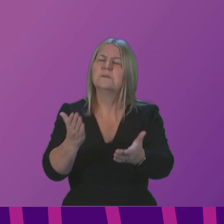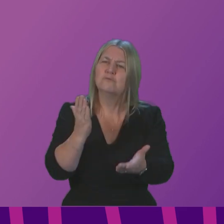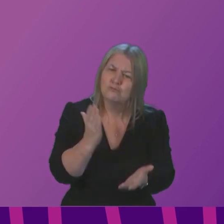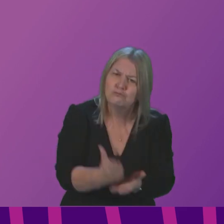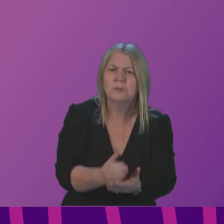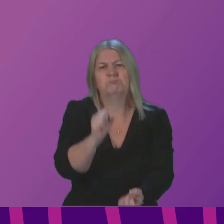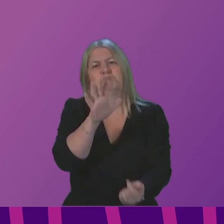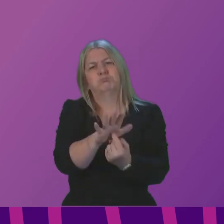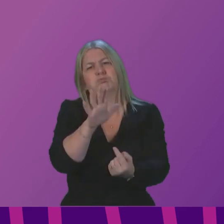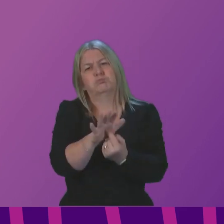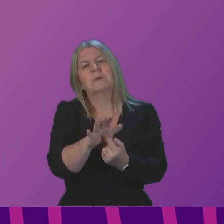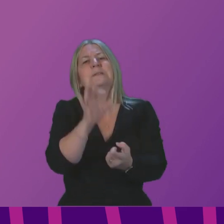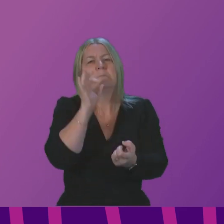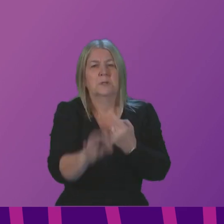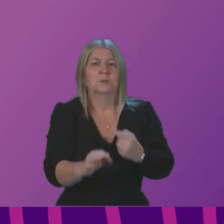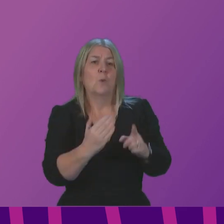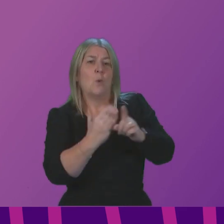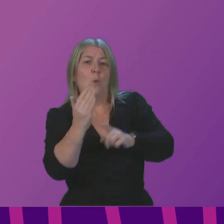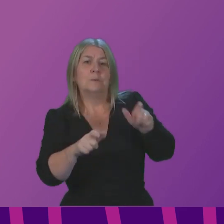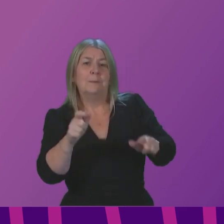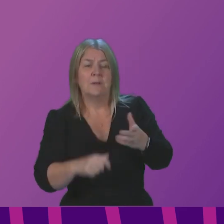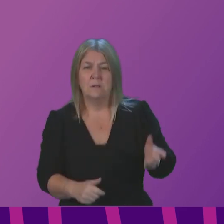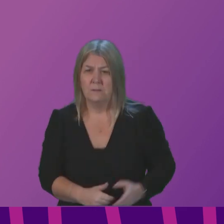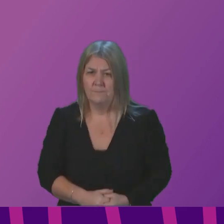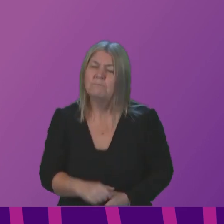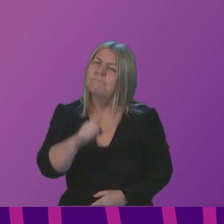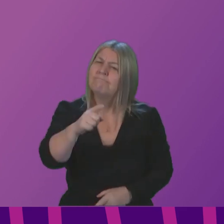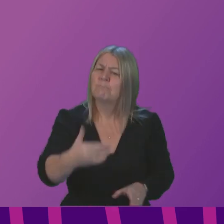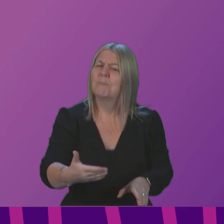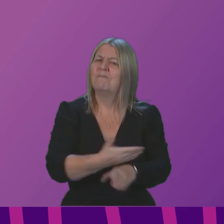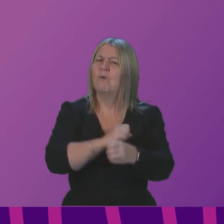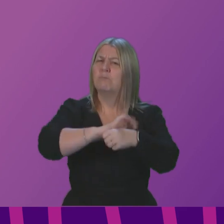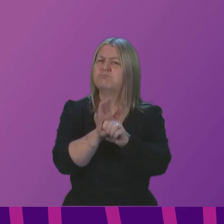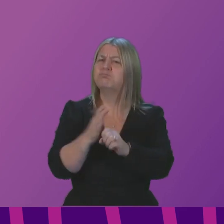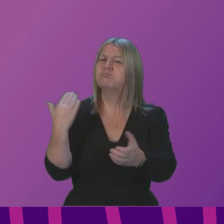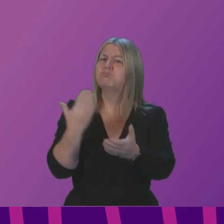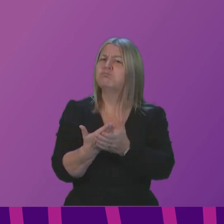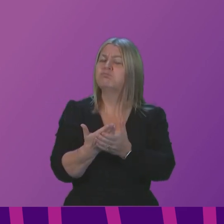older people. However, even before the pandemic, reduced funding for advocacy organisations